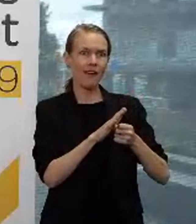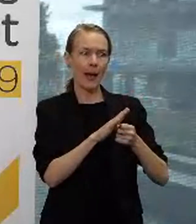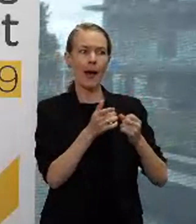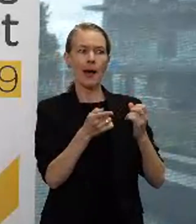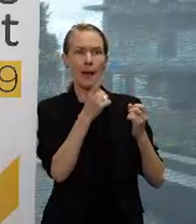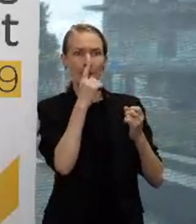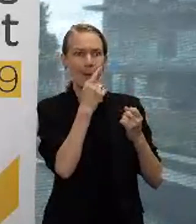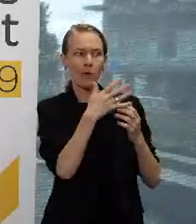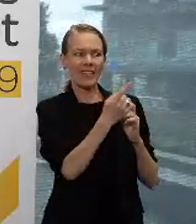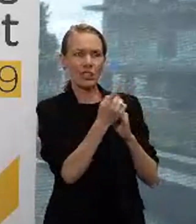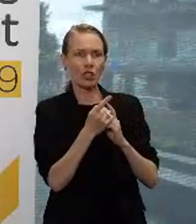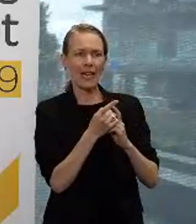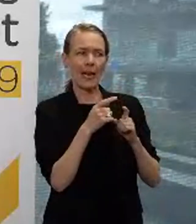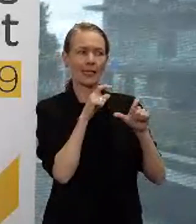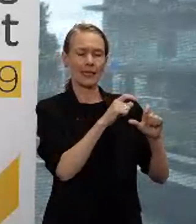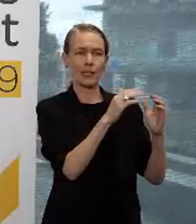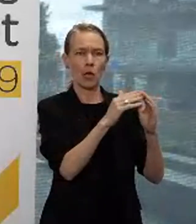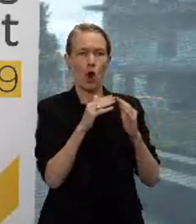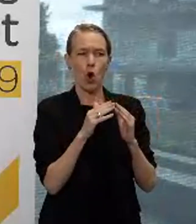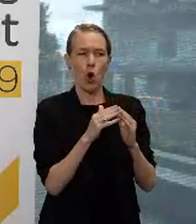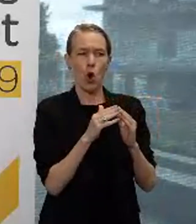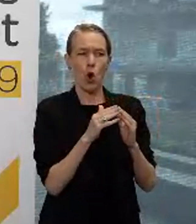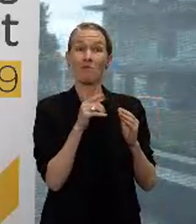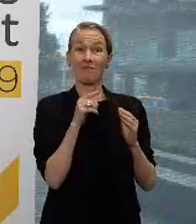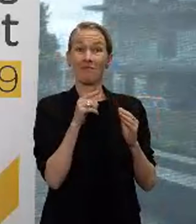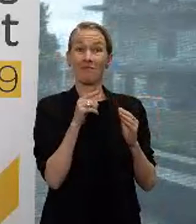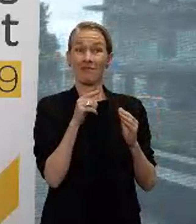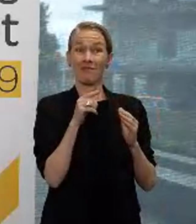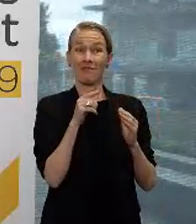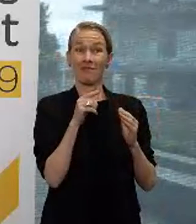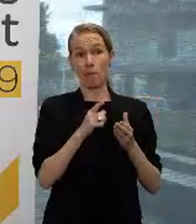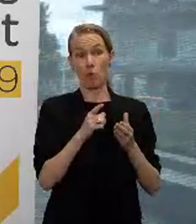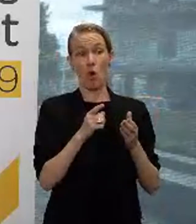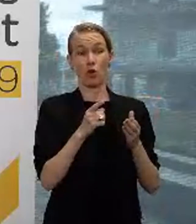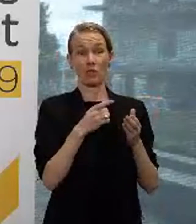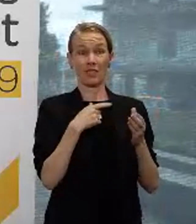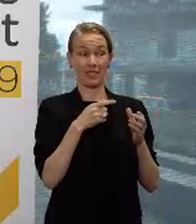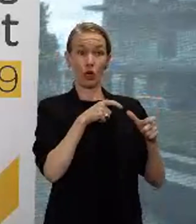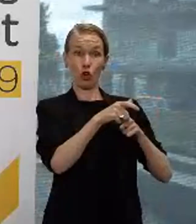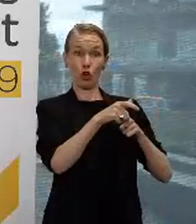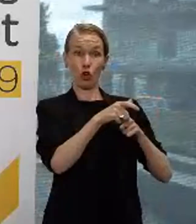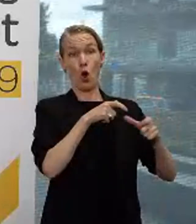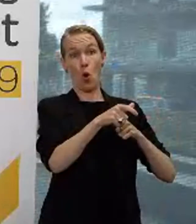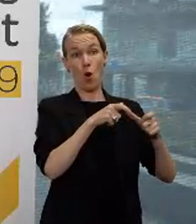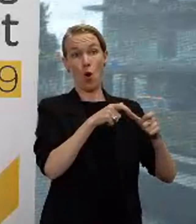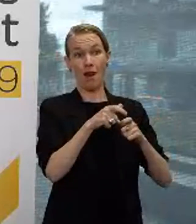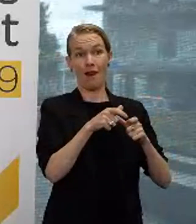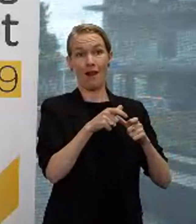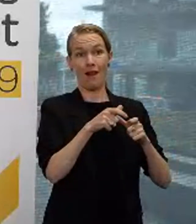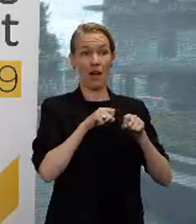to put a circle around any infections and prevent any onward community transmission.